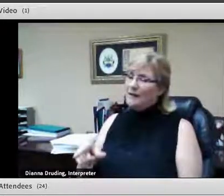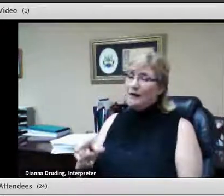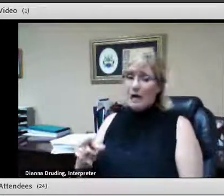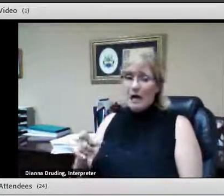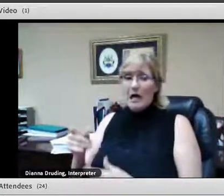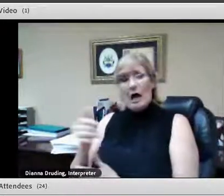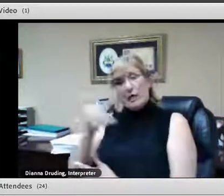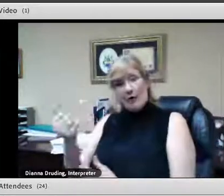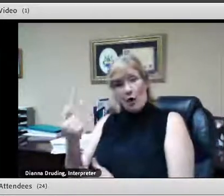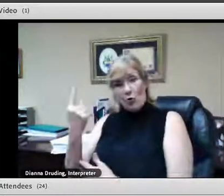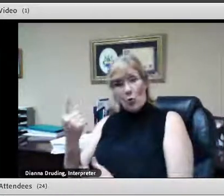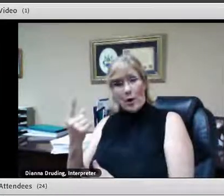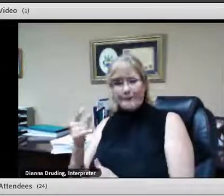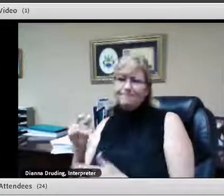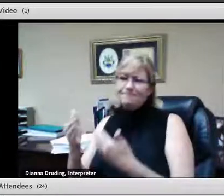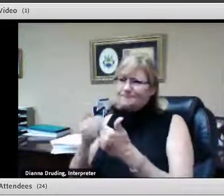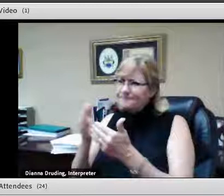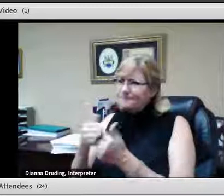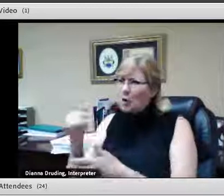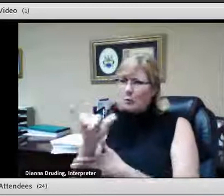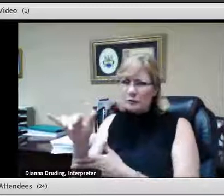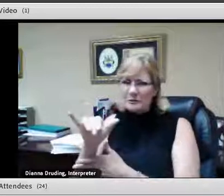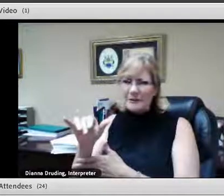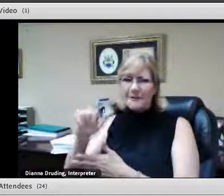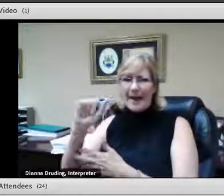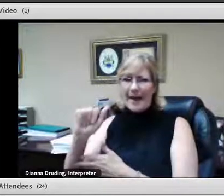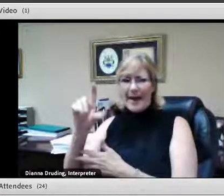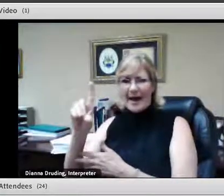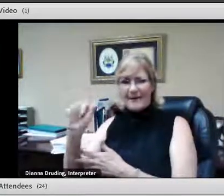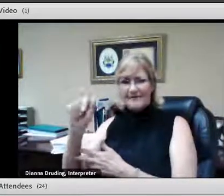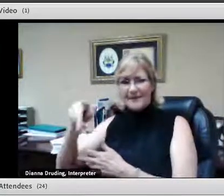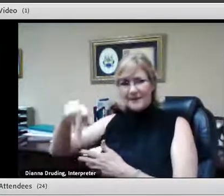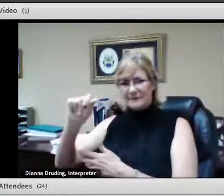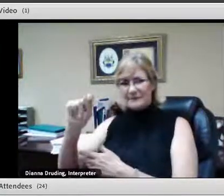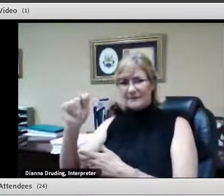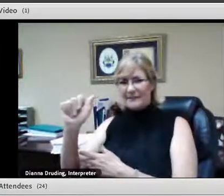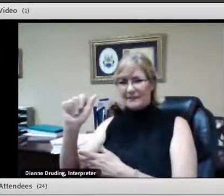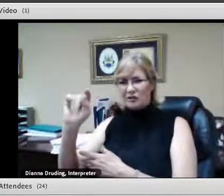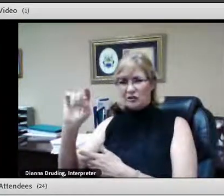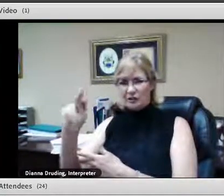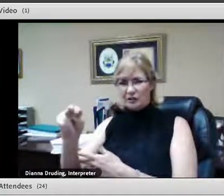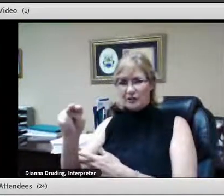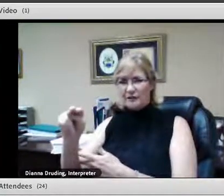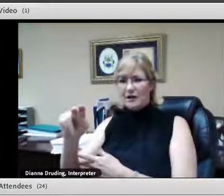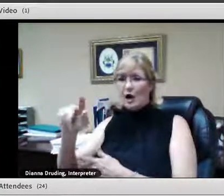It's the Adaptations Throwdown. So, we taught about adaptations and mutations